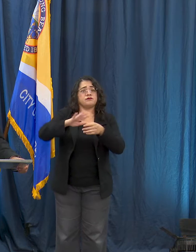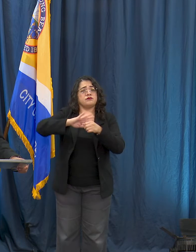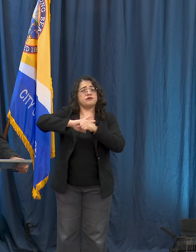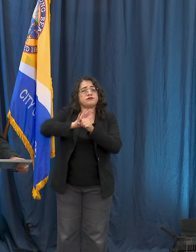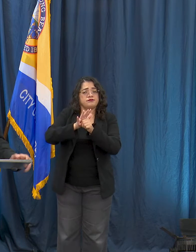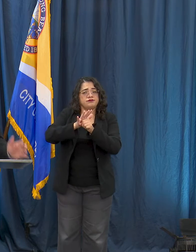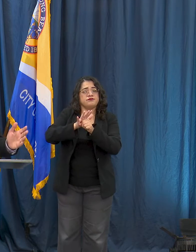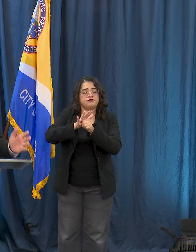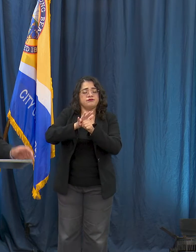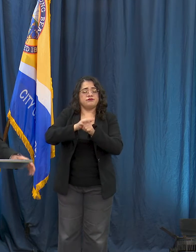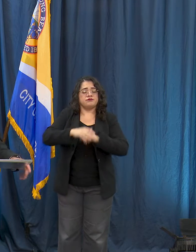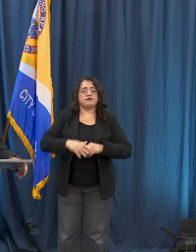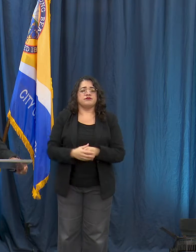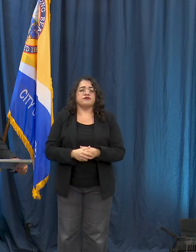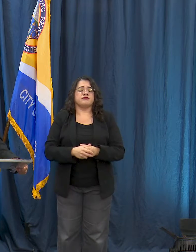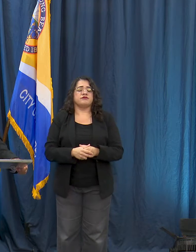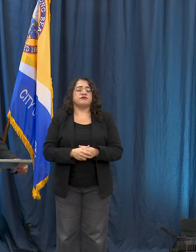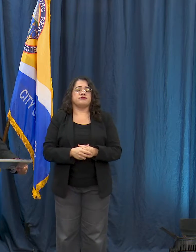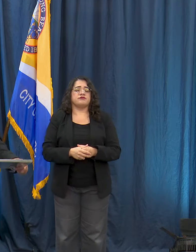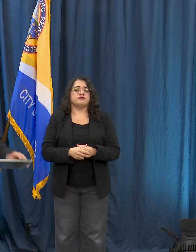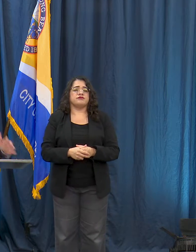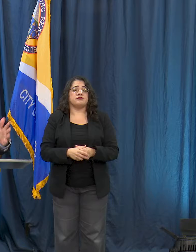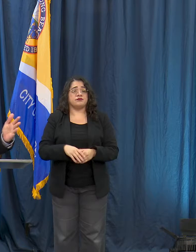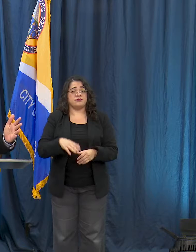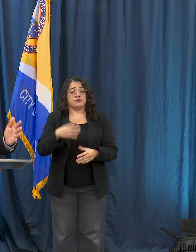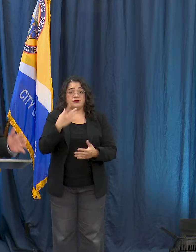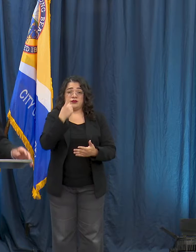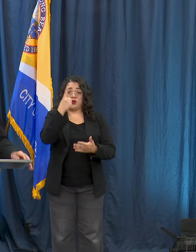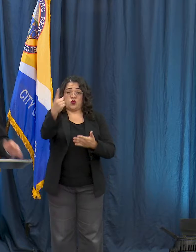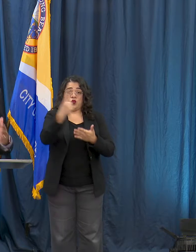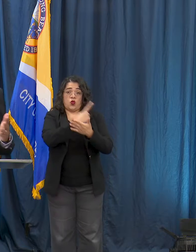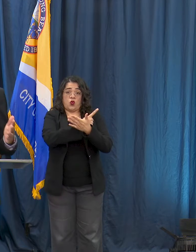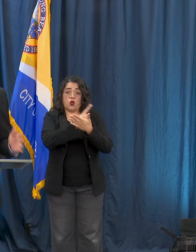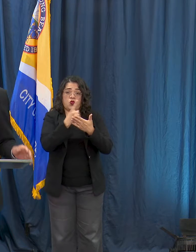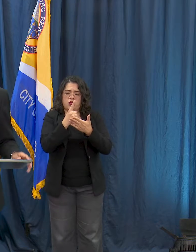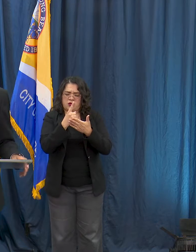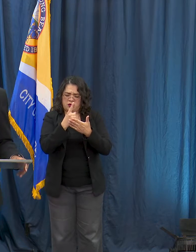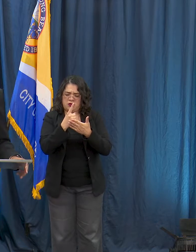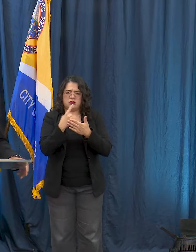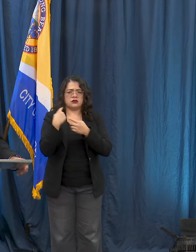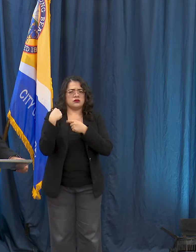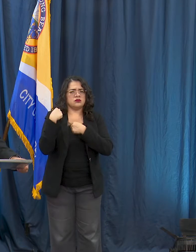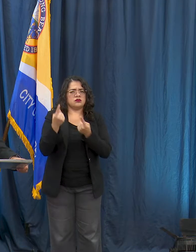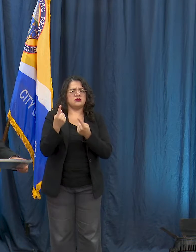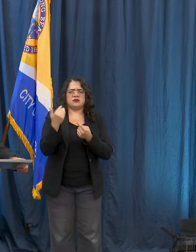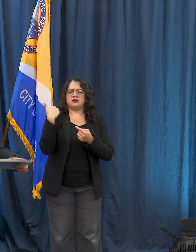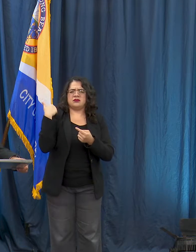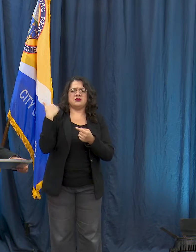now as we're all aware, a full week since Sunday evening of